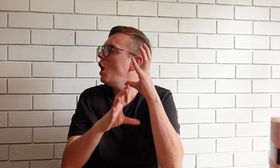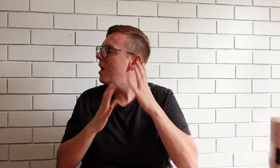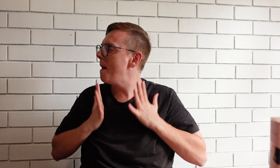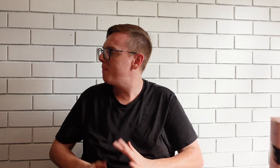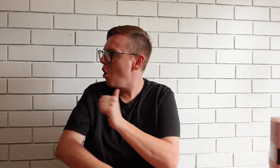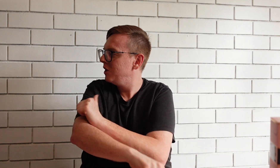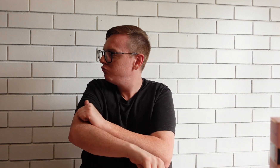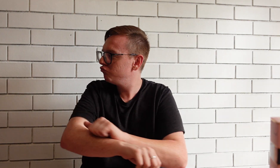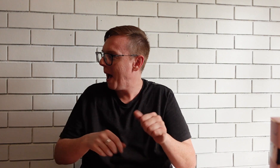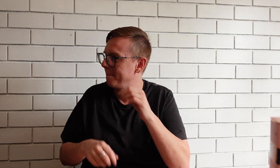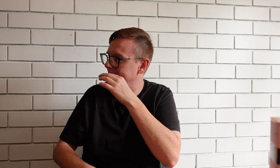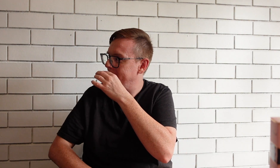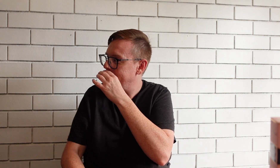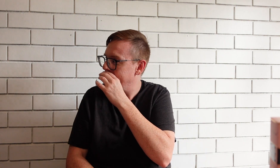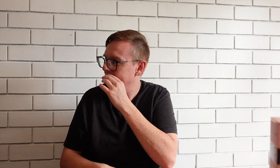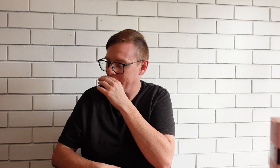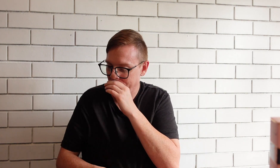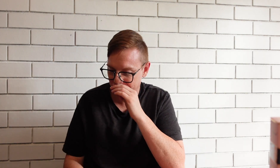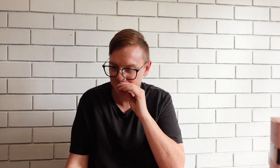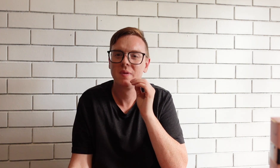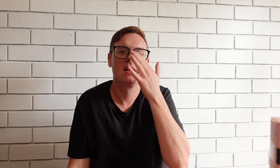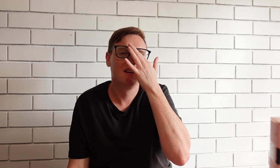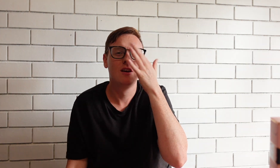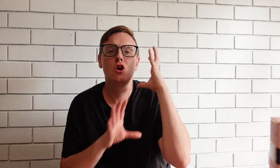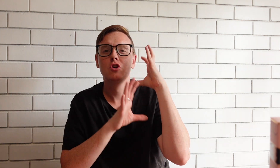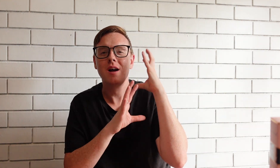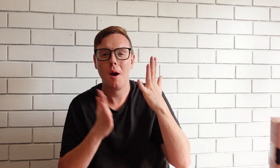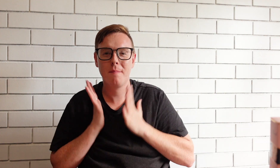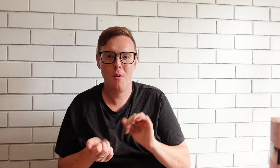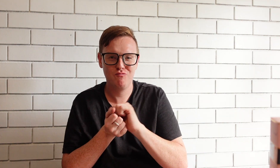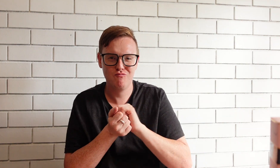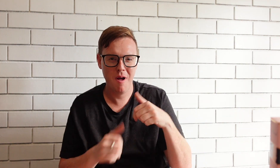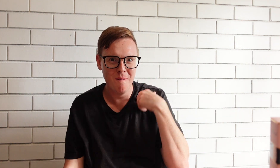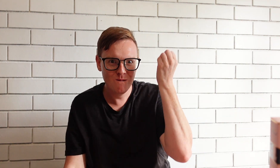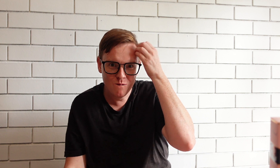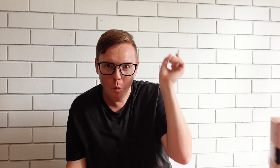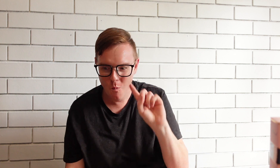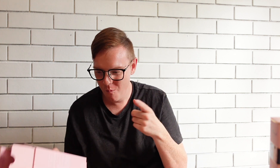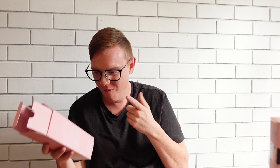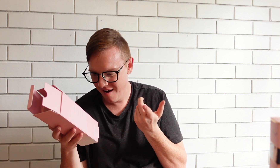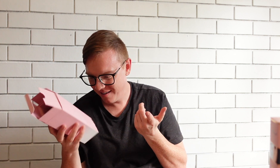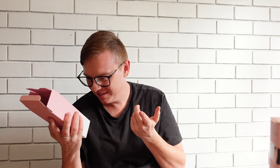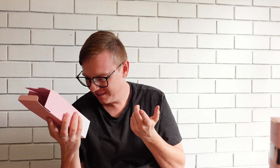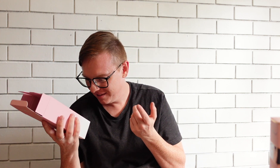Coconut body scrub. Coconut body scrub. I forget what I ordered.